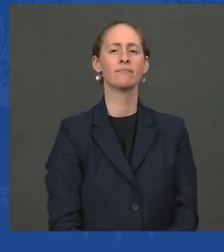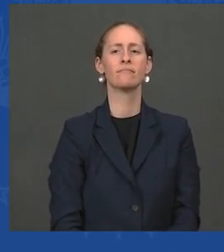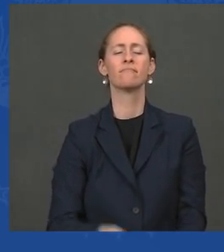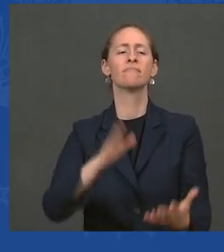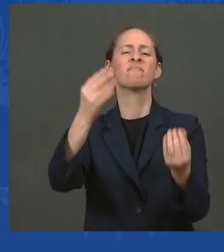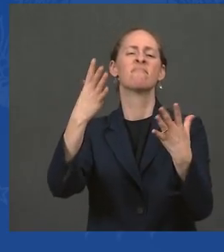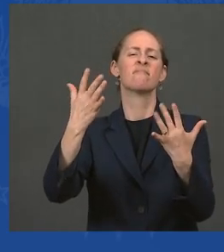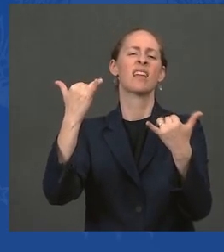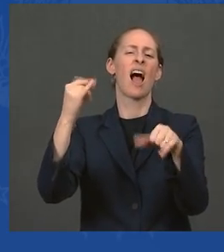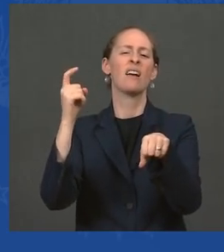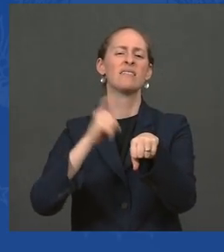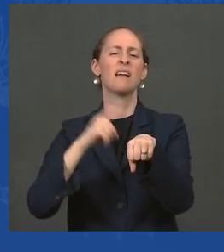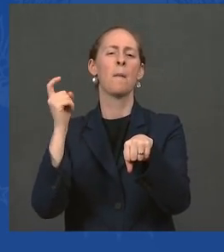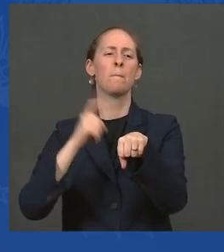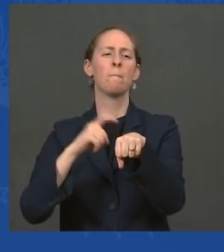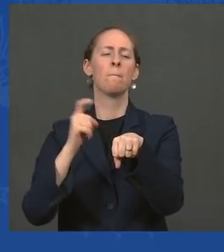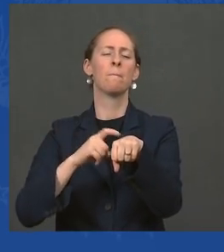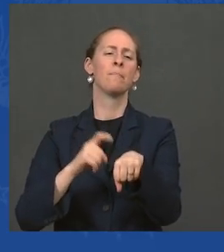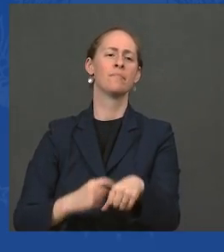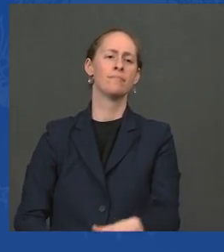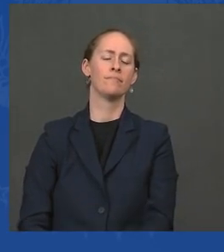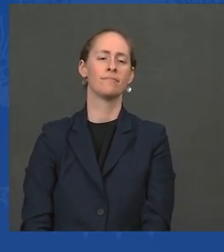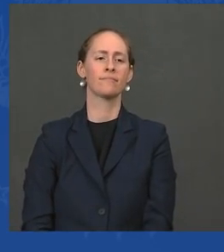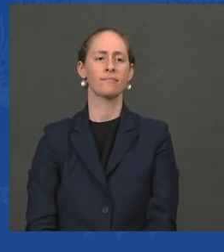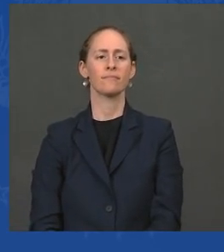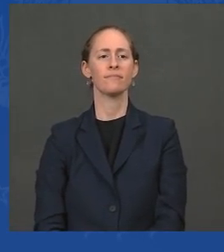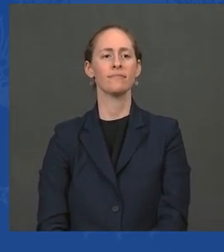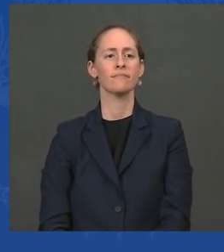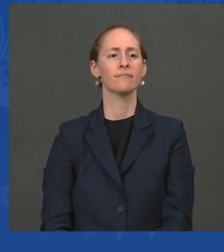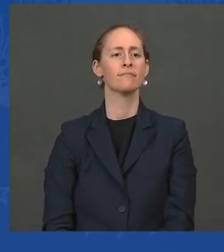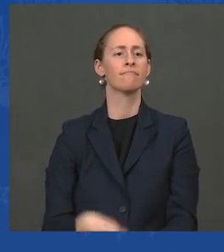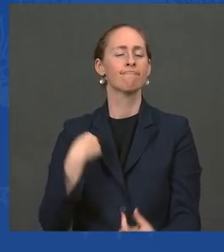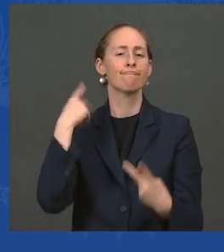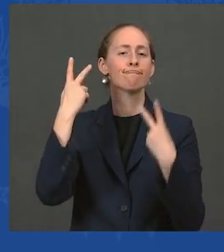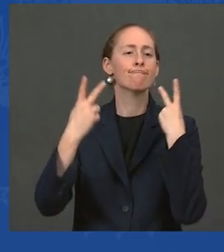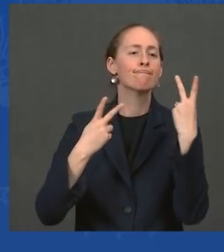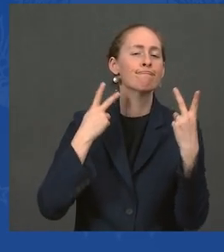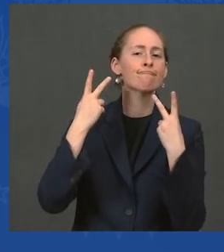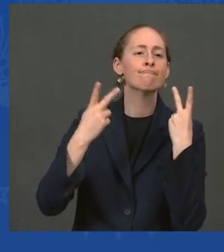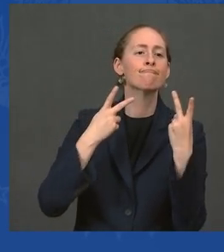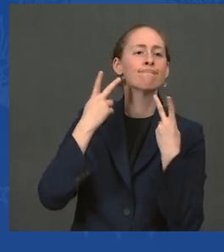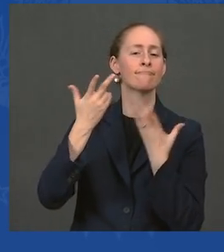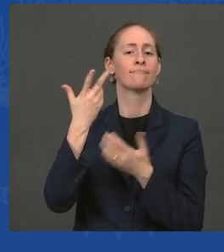and I come from the corporate state of the world. Not a joke. More corporations are --